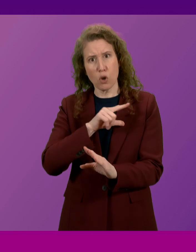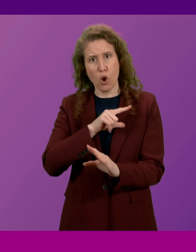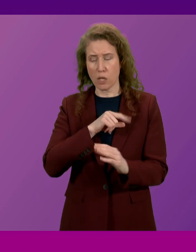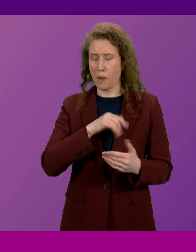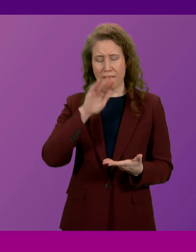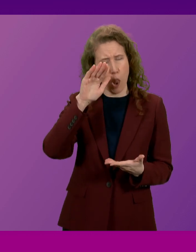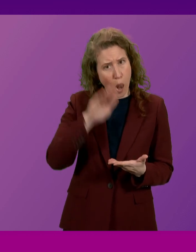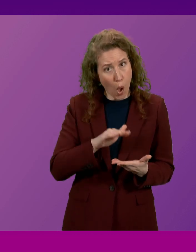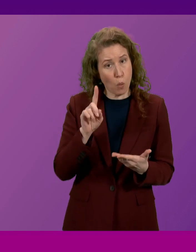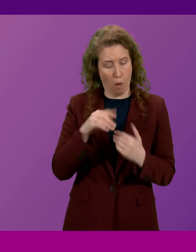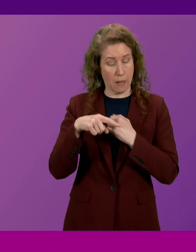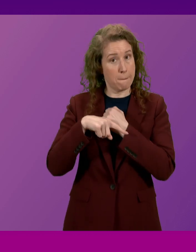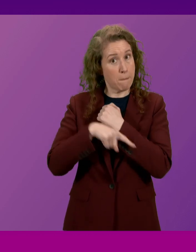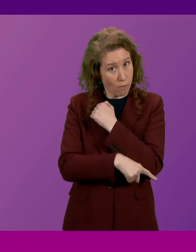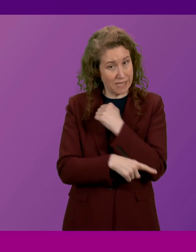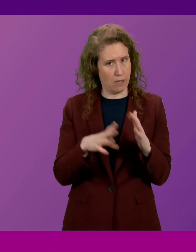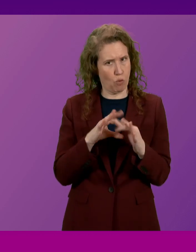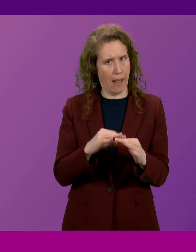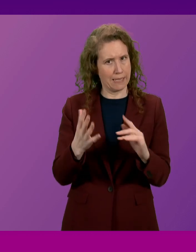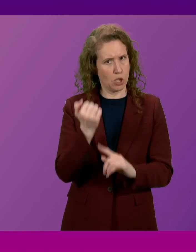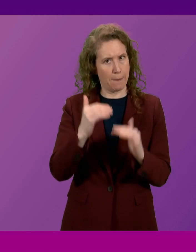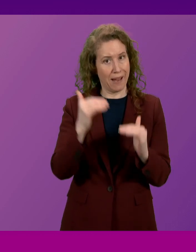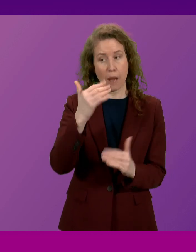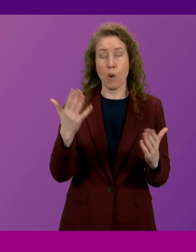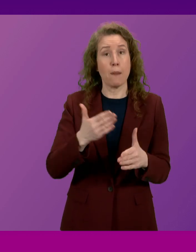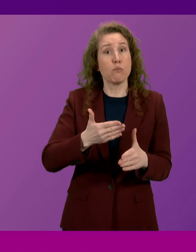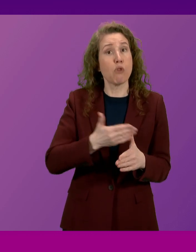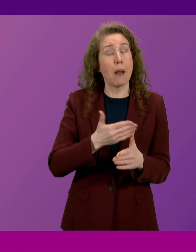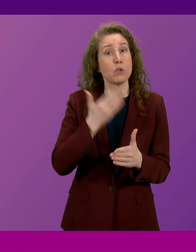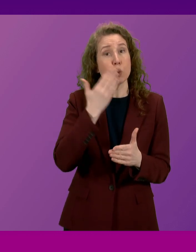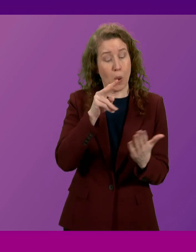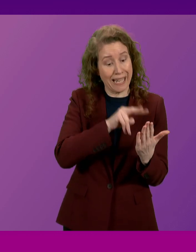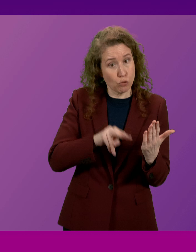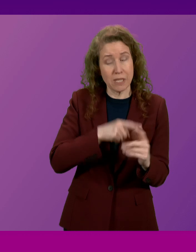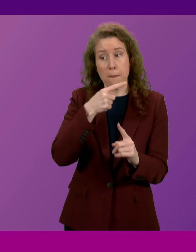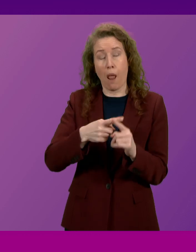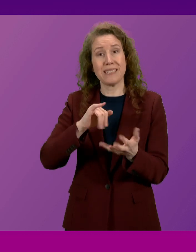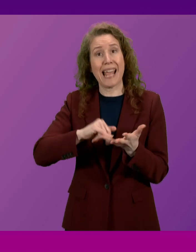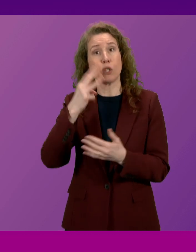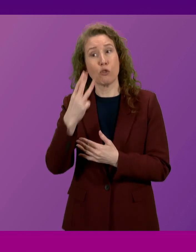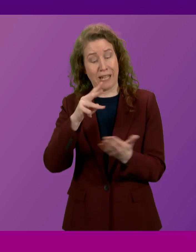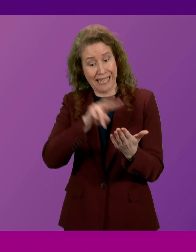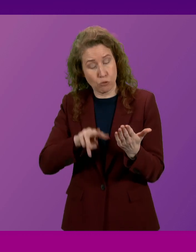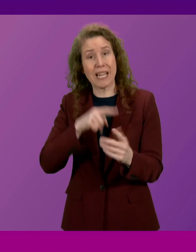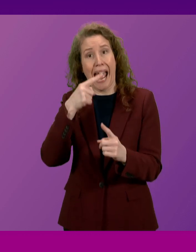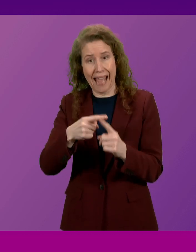poverty-related attainment gap in primary school literacy and in secondary 3 literacy and numeracy.